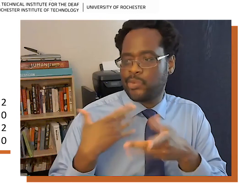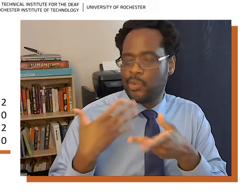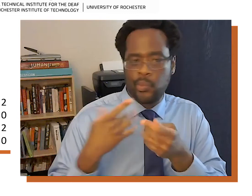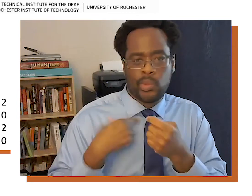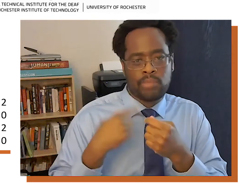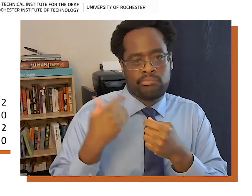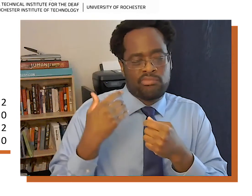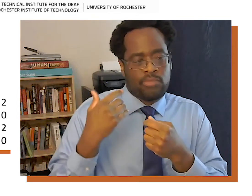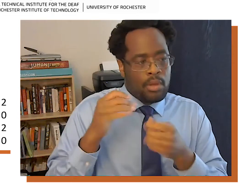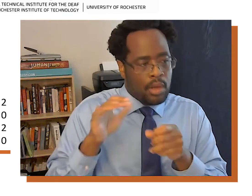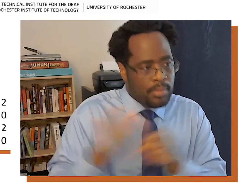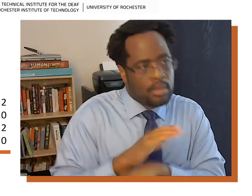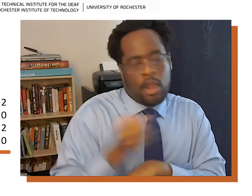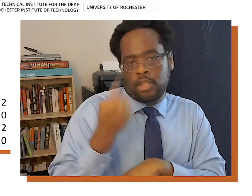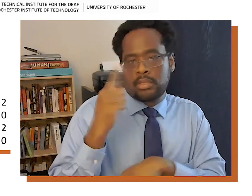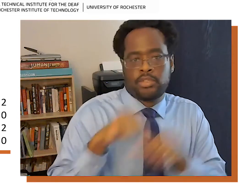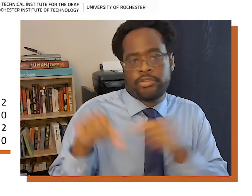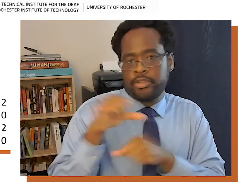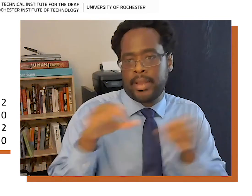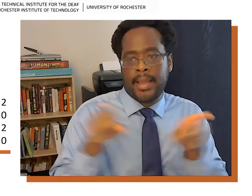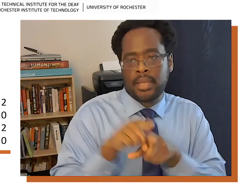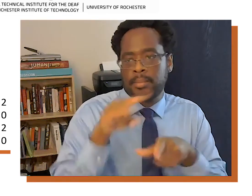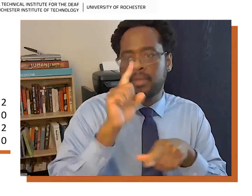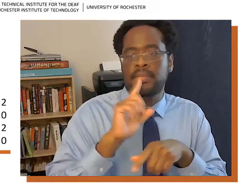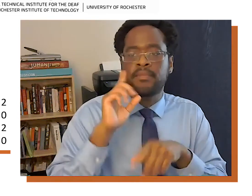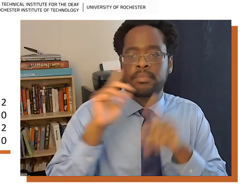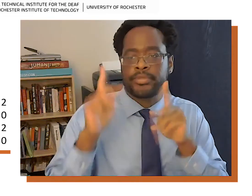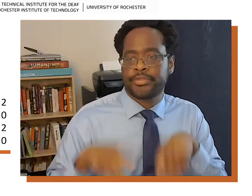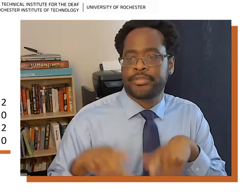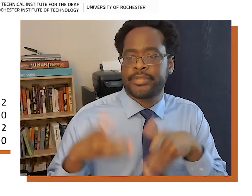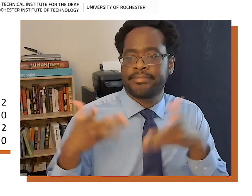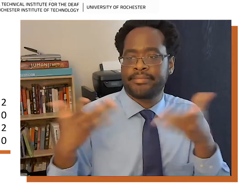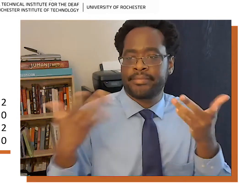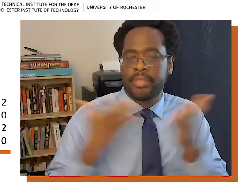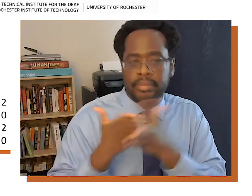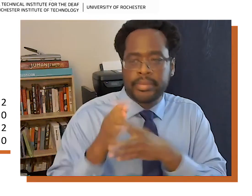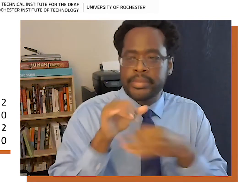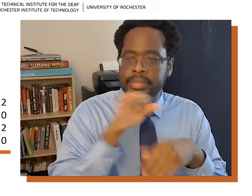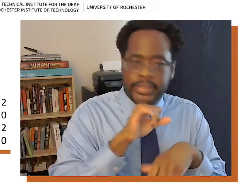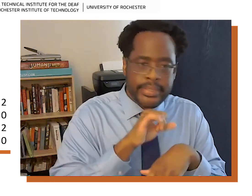and that made a huge difference for me. We completely understood each other as Black Deaf people.